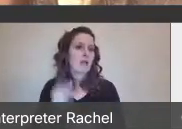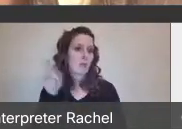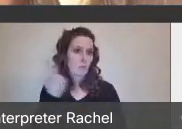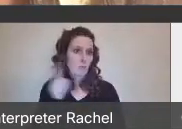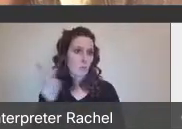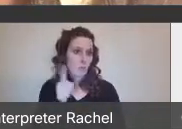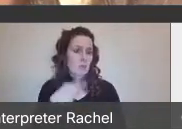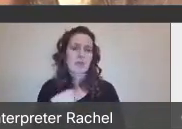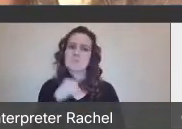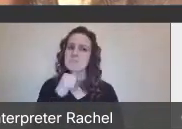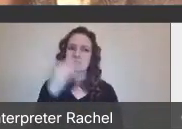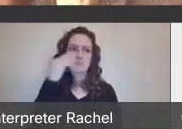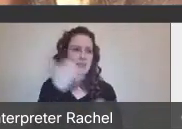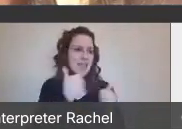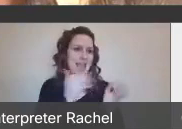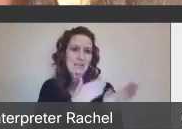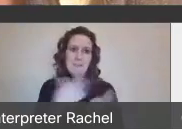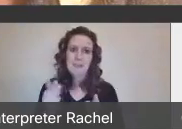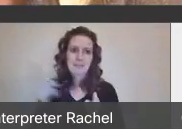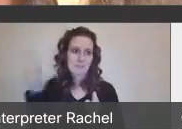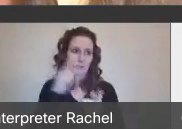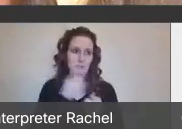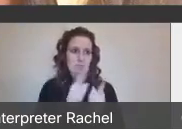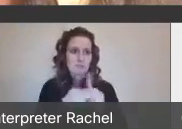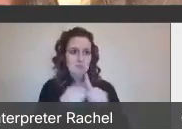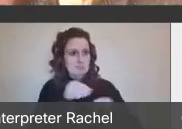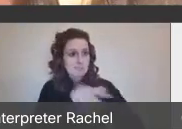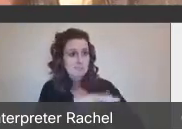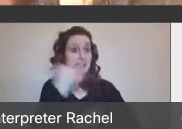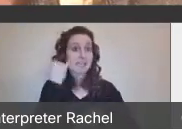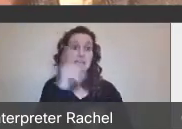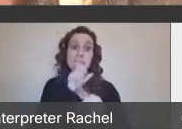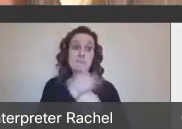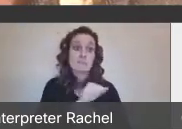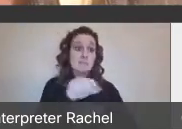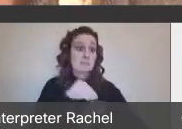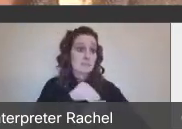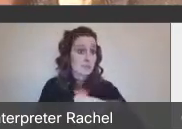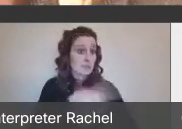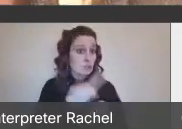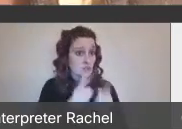plans to change that guidance but certainly if they do then we will do the same.